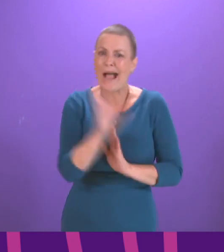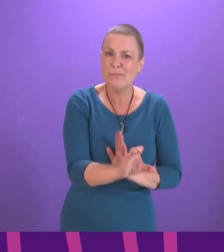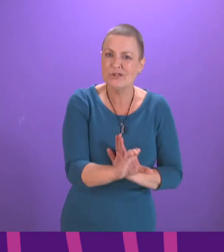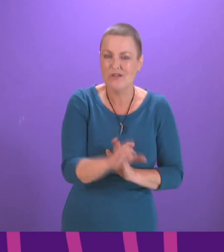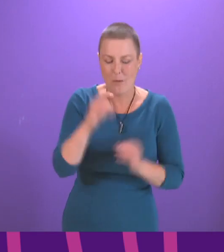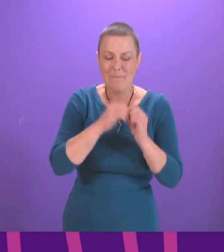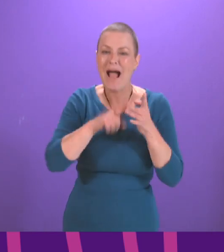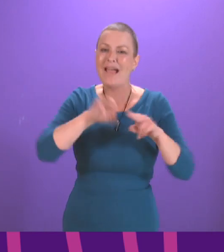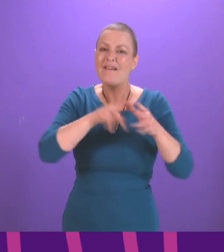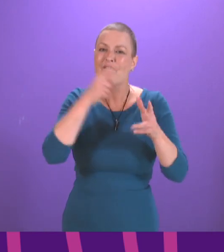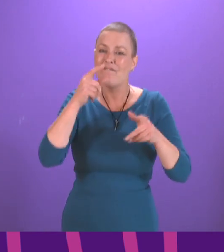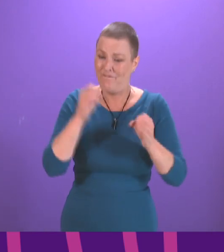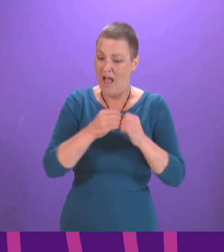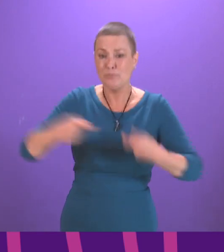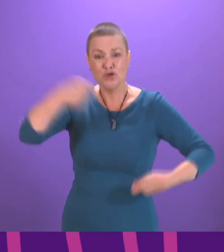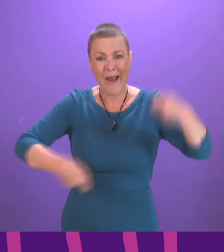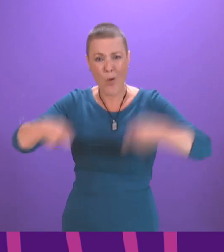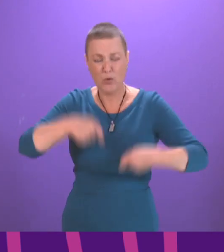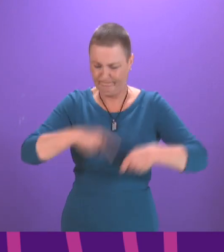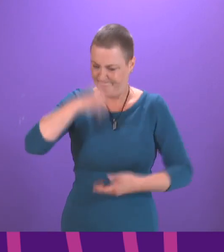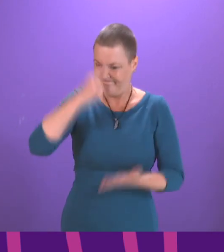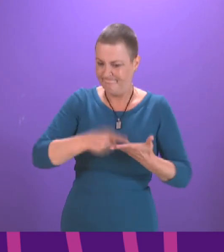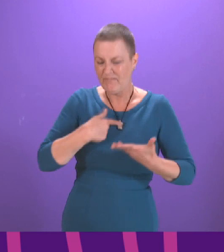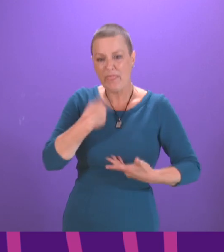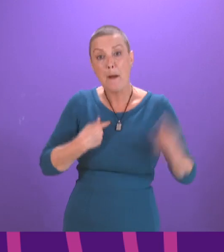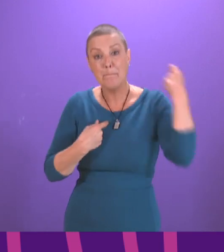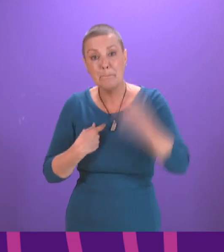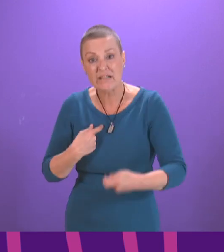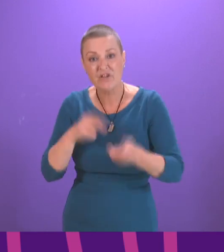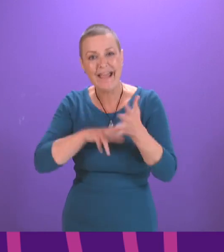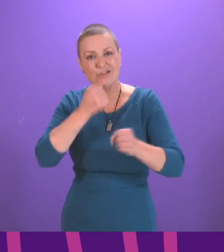BiFab, have in the company’s recent decision to withdraw its bid for the energy contract?